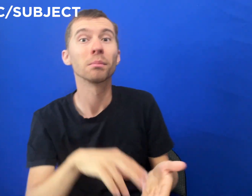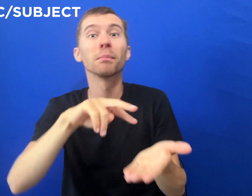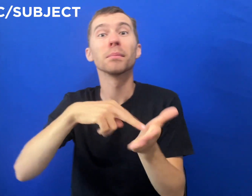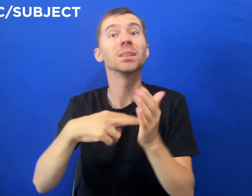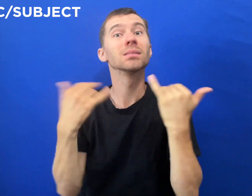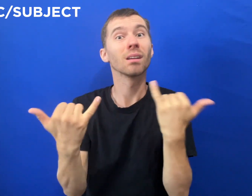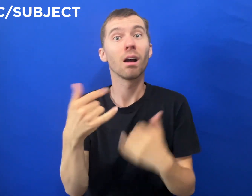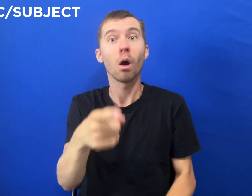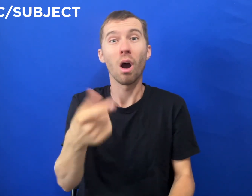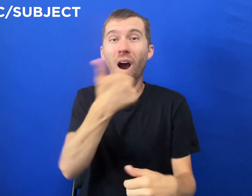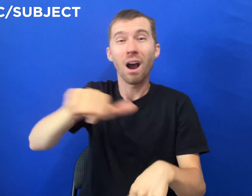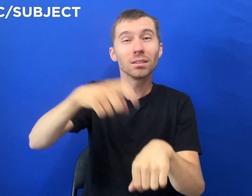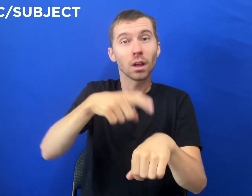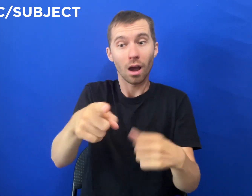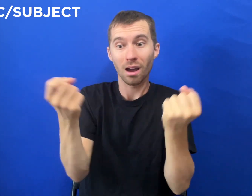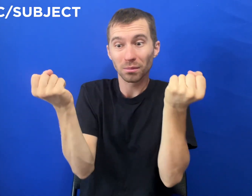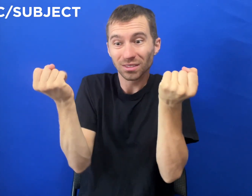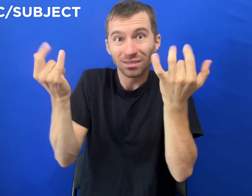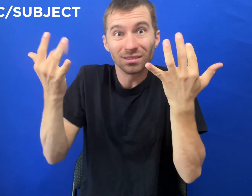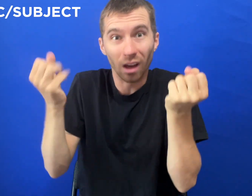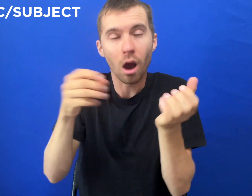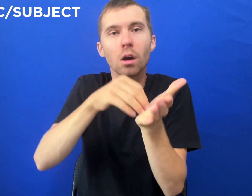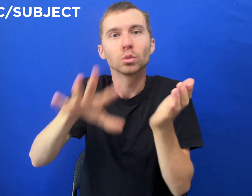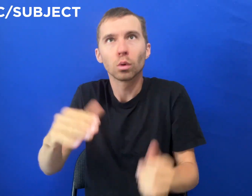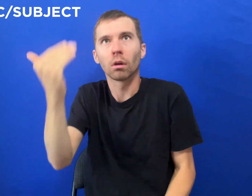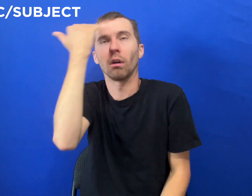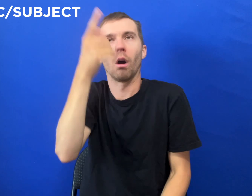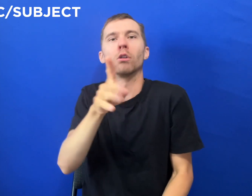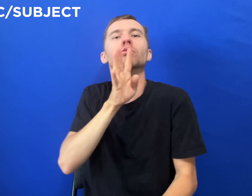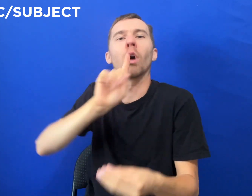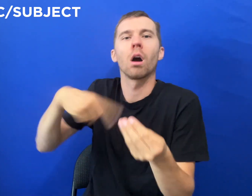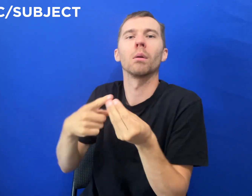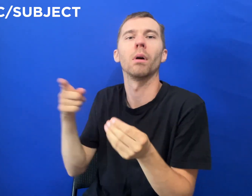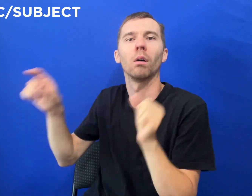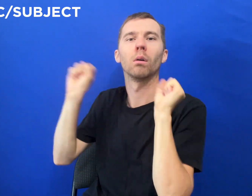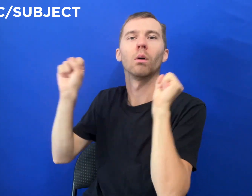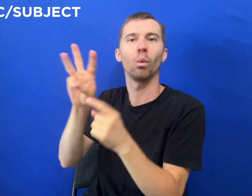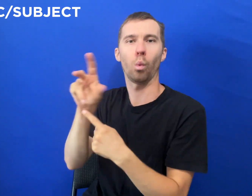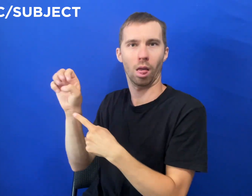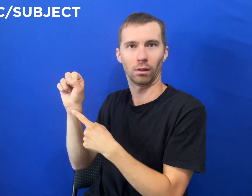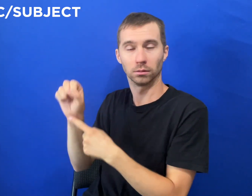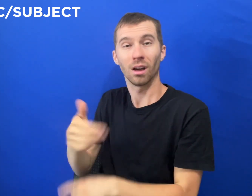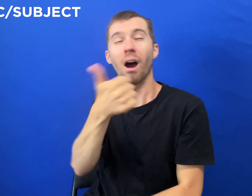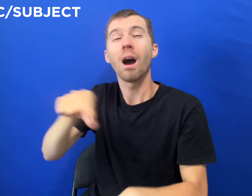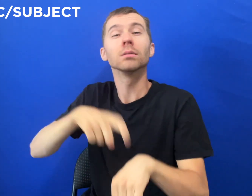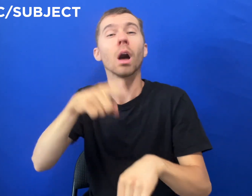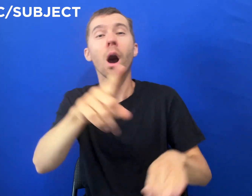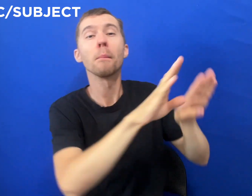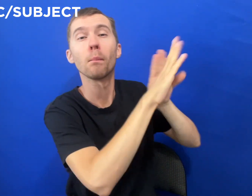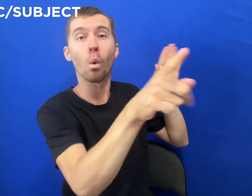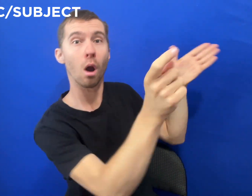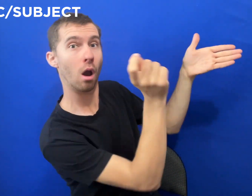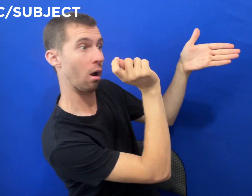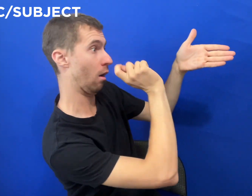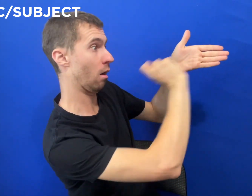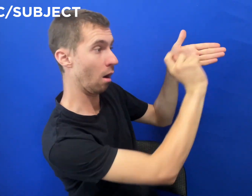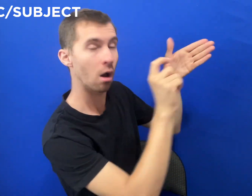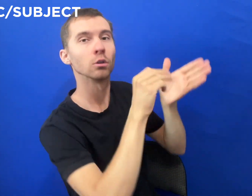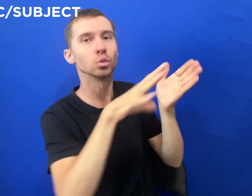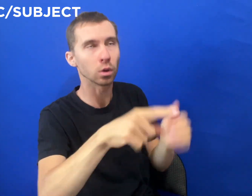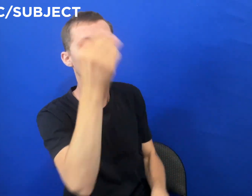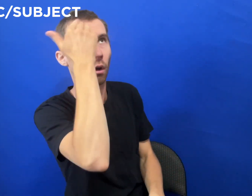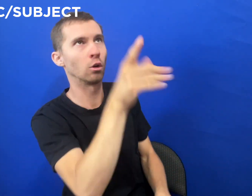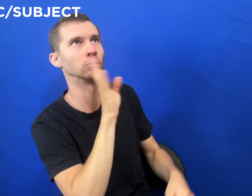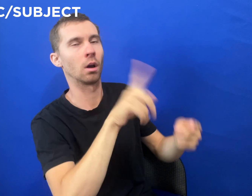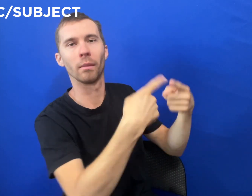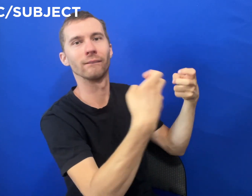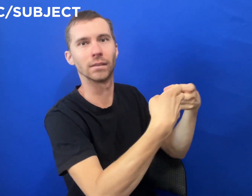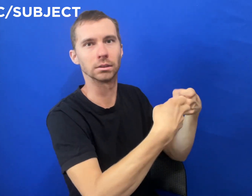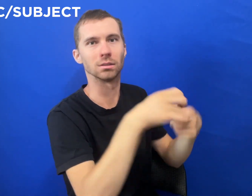If you teach in this way, students will know that the use of ASL is associated with the wellness topic, and that anytime you use English or write anything on the board, you are talking about the other topic: physics.